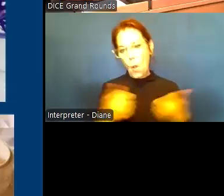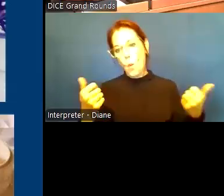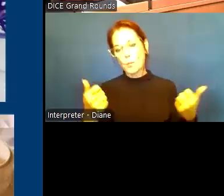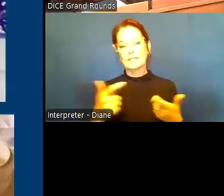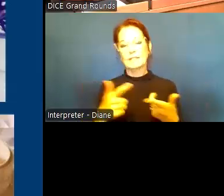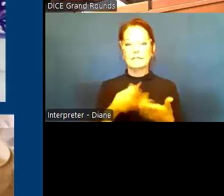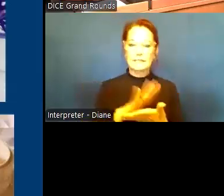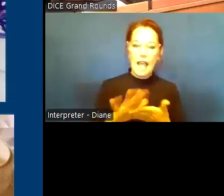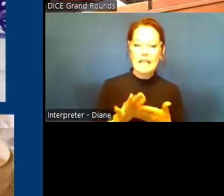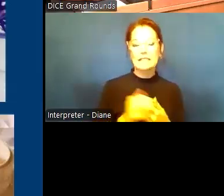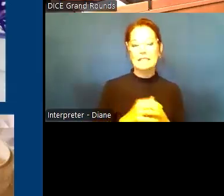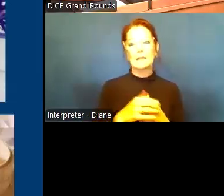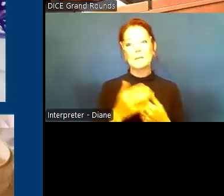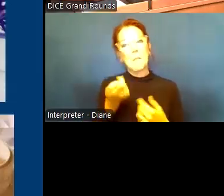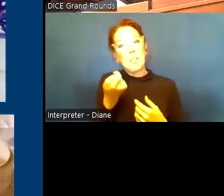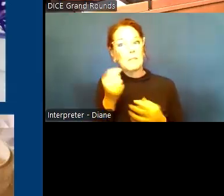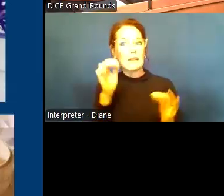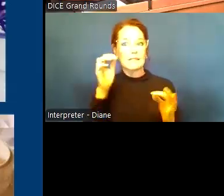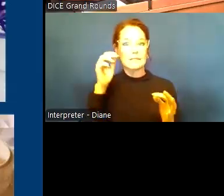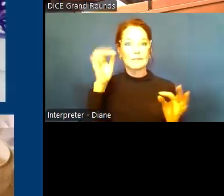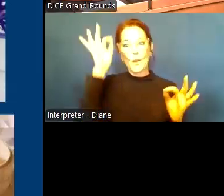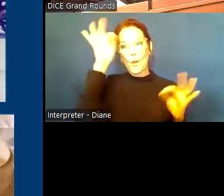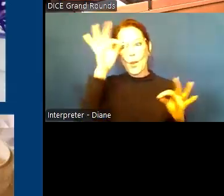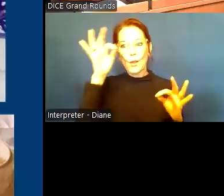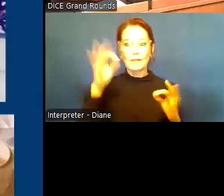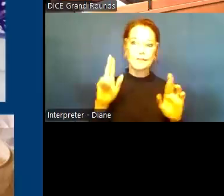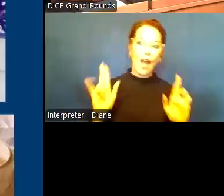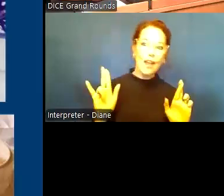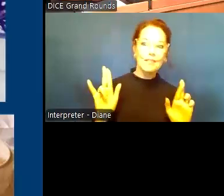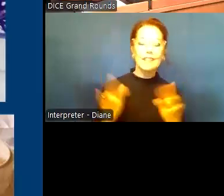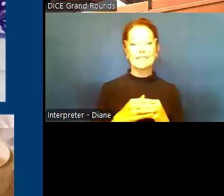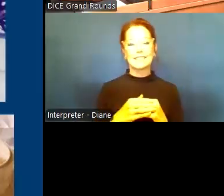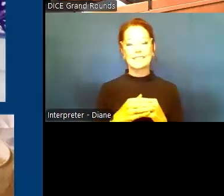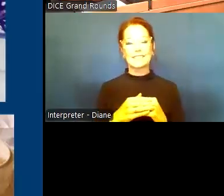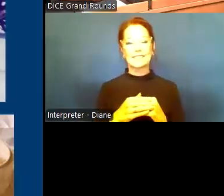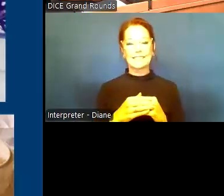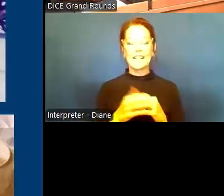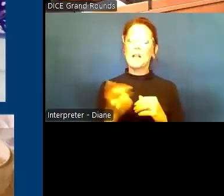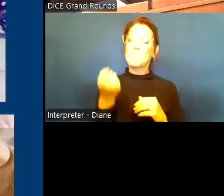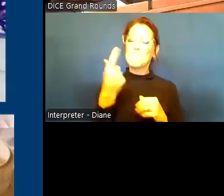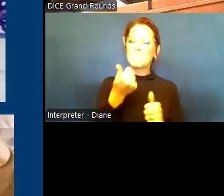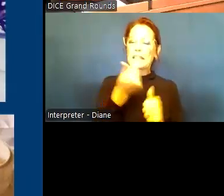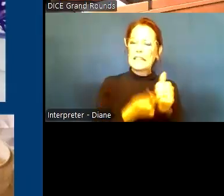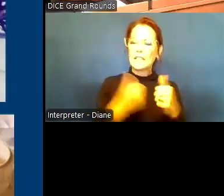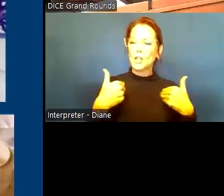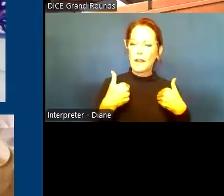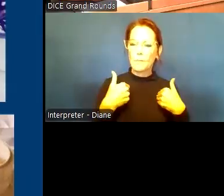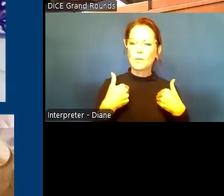ignore that part um and in addition each zodiac animal has one that's know there another animal